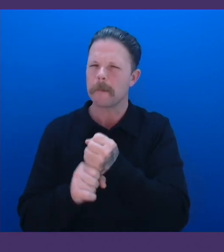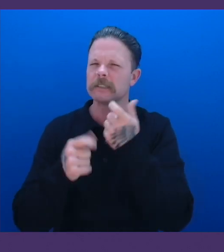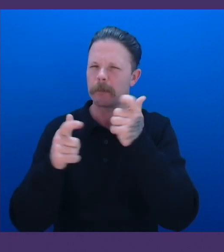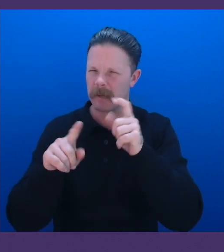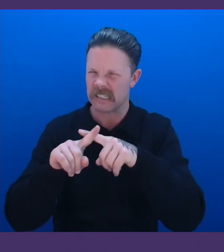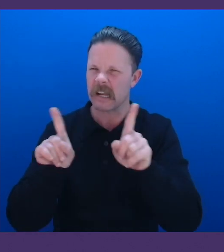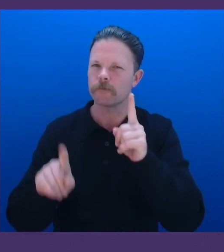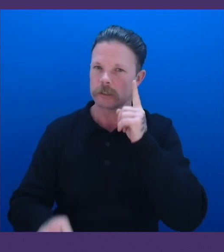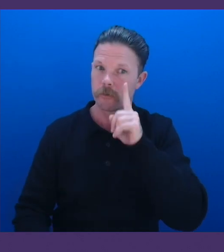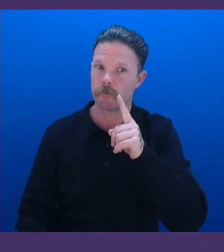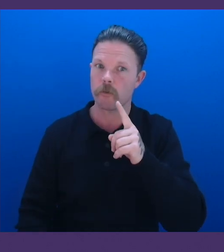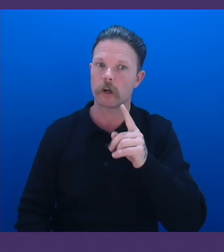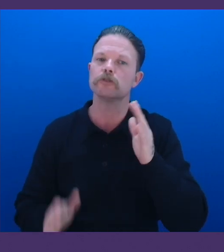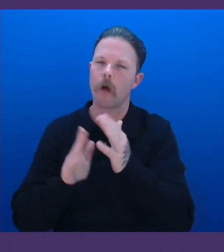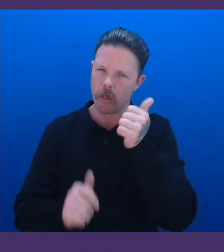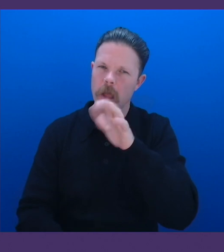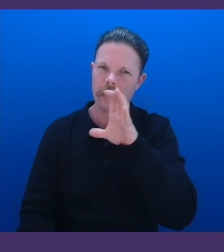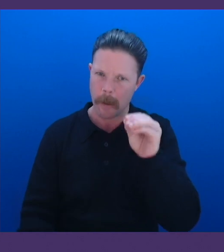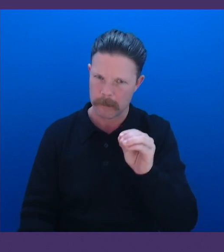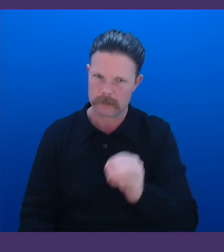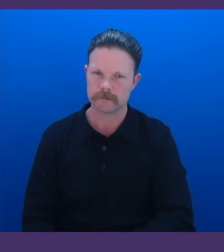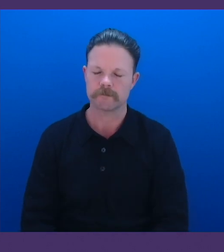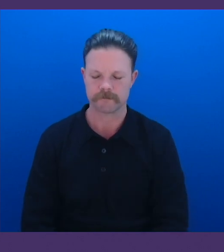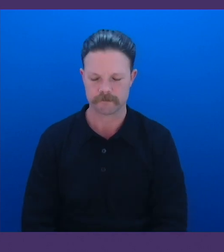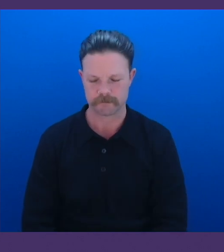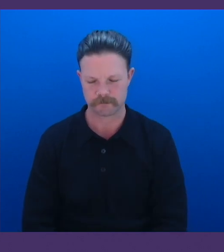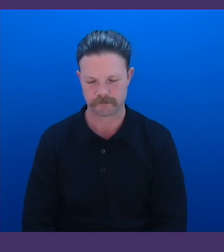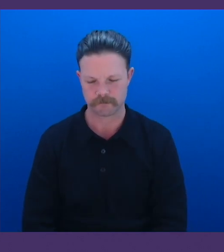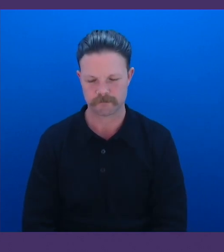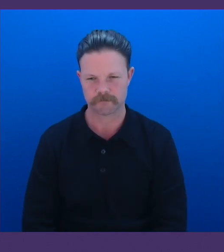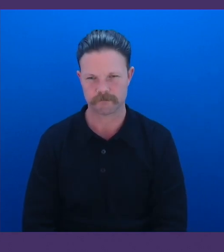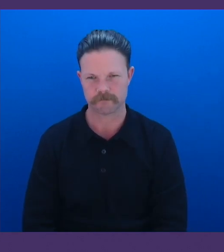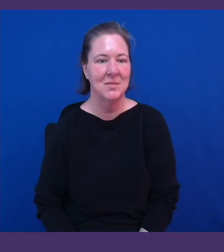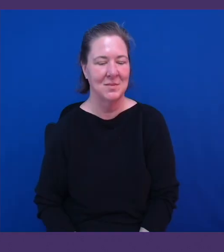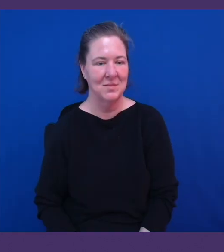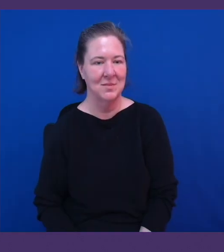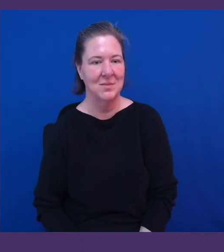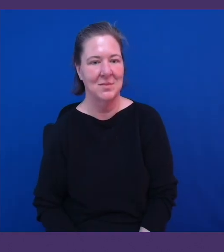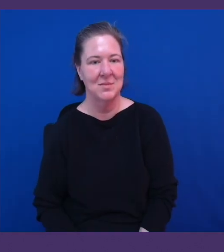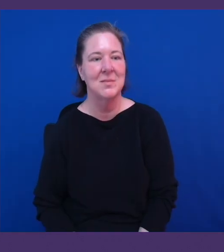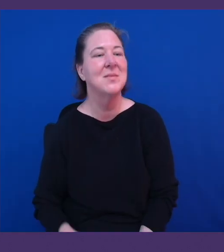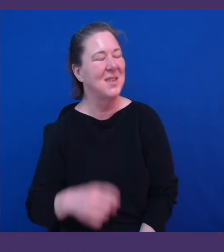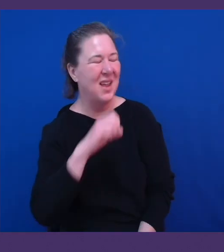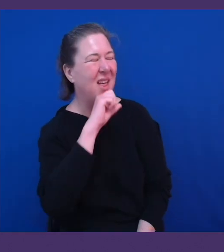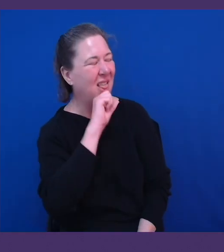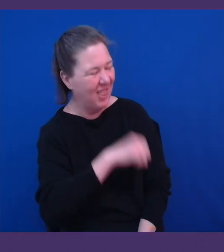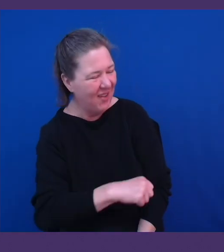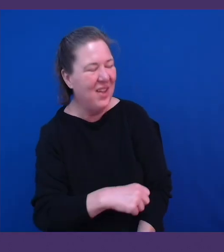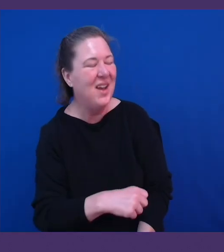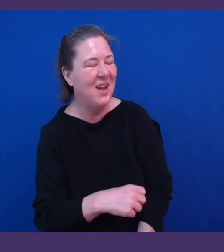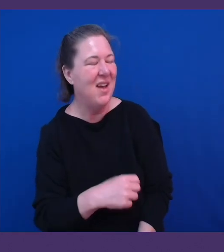for smaller companies. Jamie Dean: Yeah, I love that. And I think we'll get a chance in a little bit to talk about maybe some ways